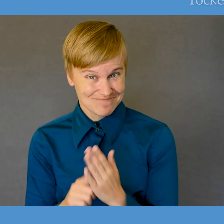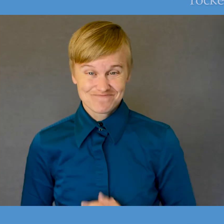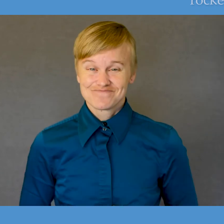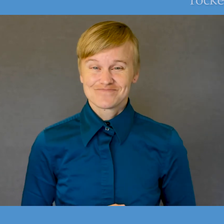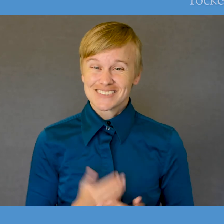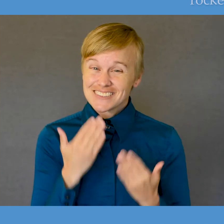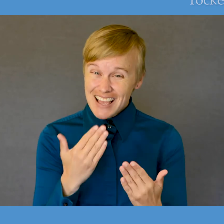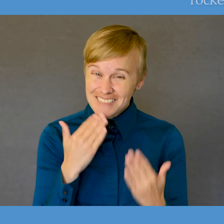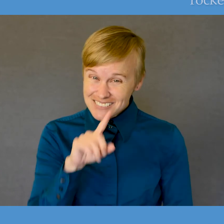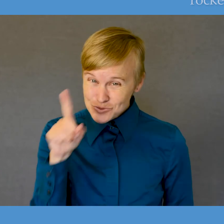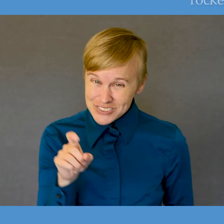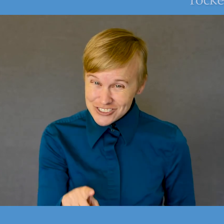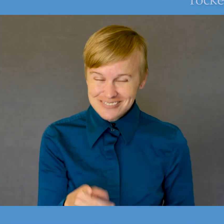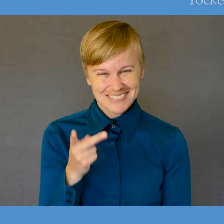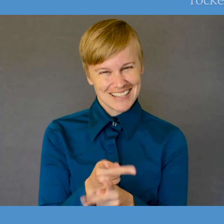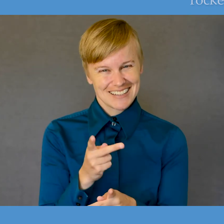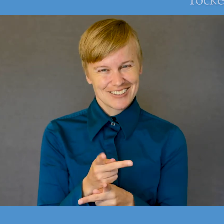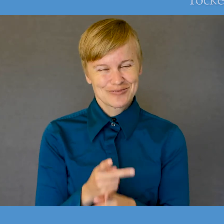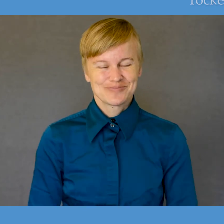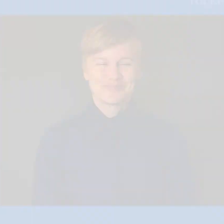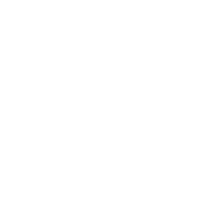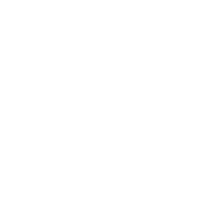Thank you so much for this question. Take care.